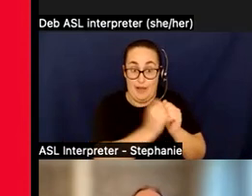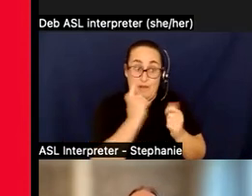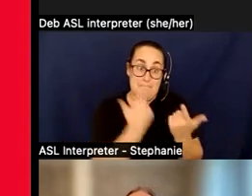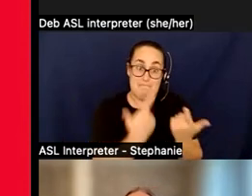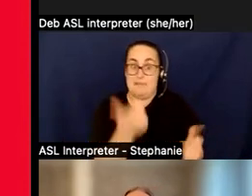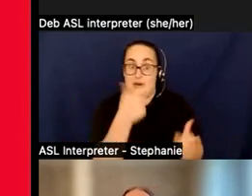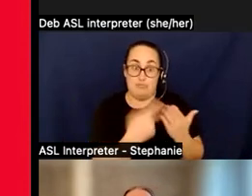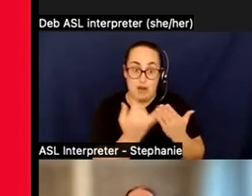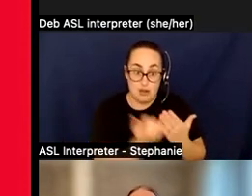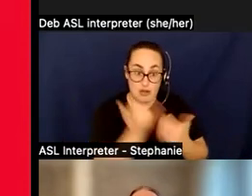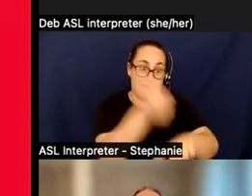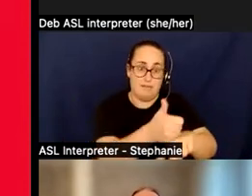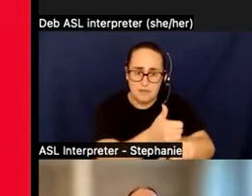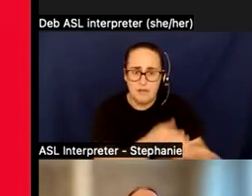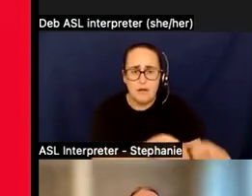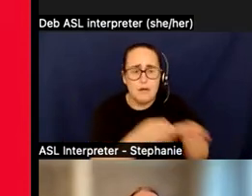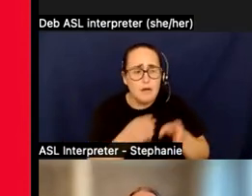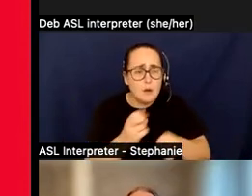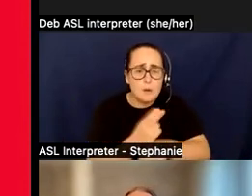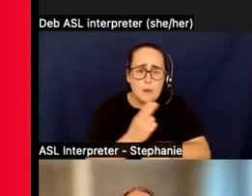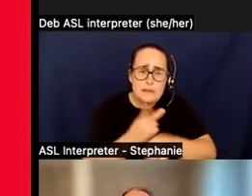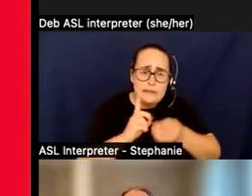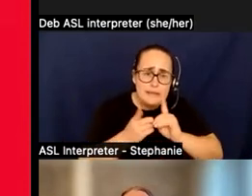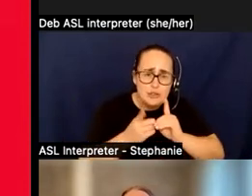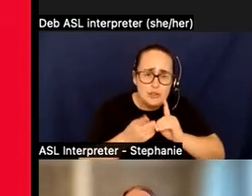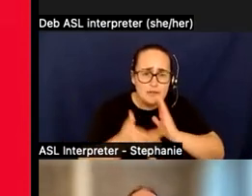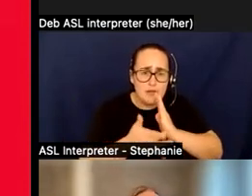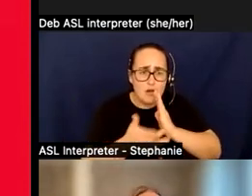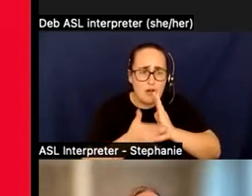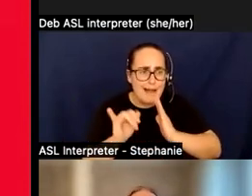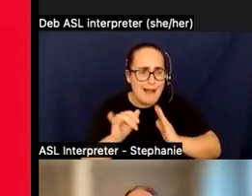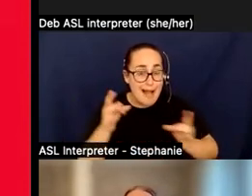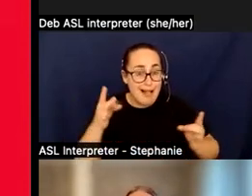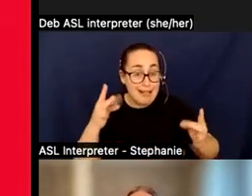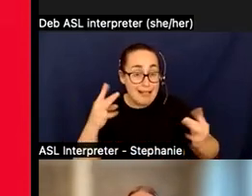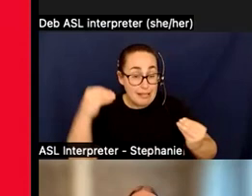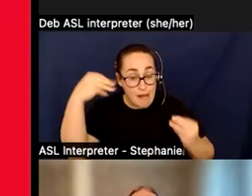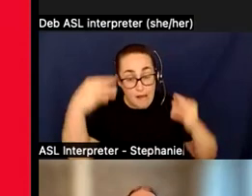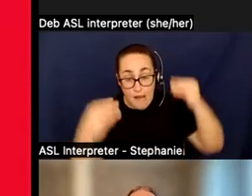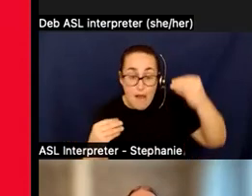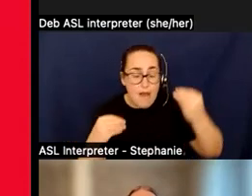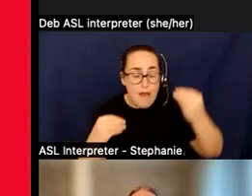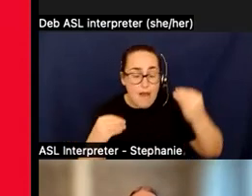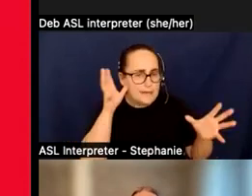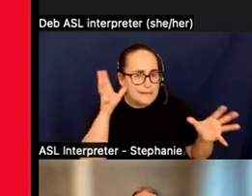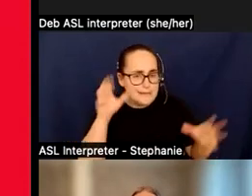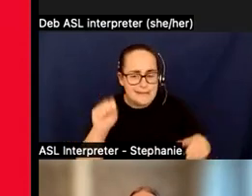technology like light or soundscapes. It can be temporary, like a performance. It can be social,